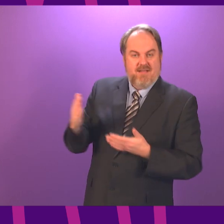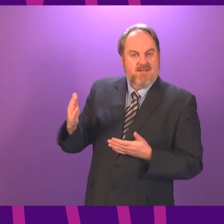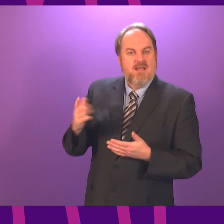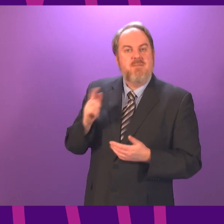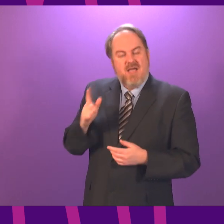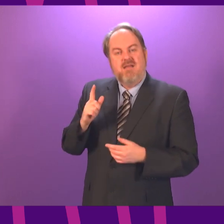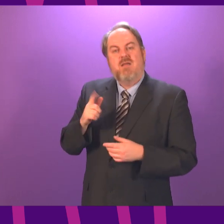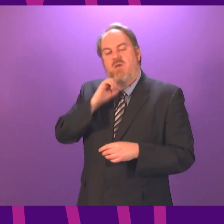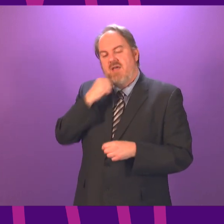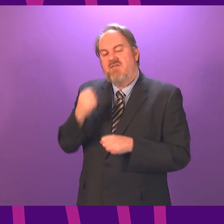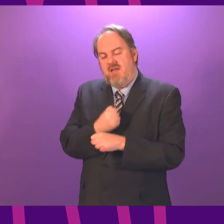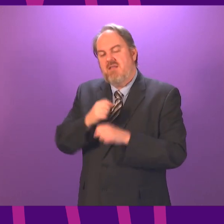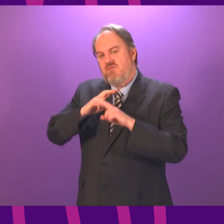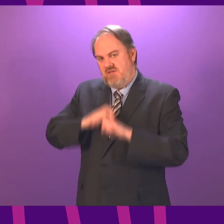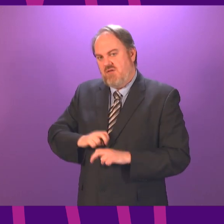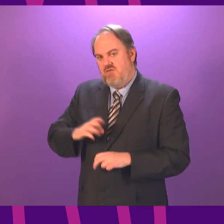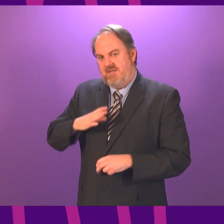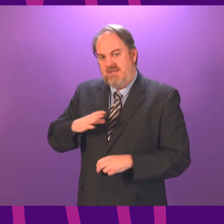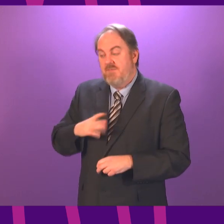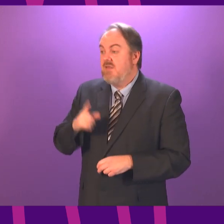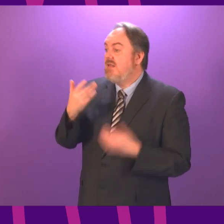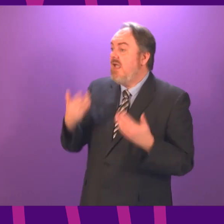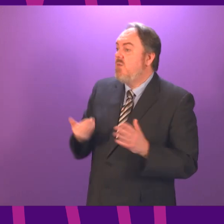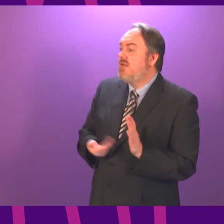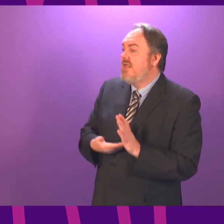I have spoken about.